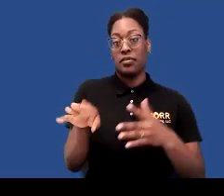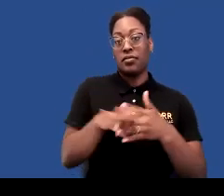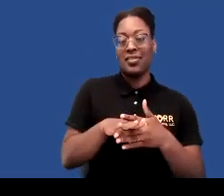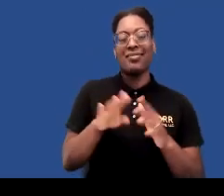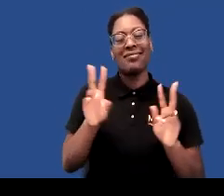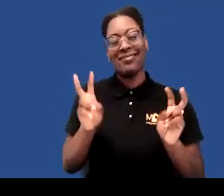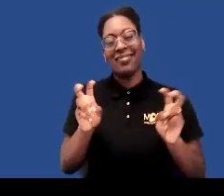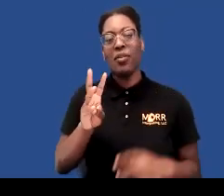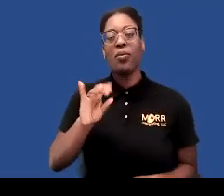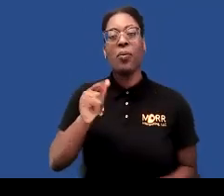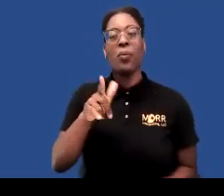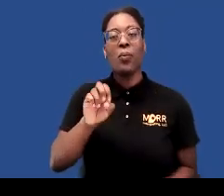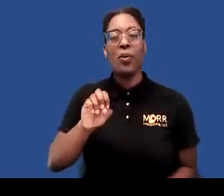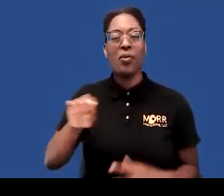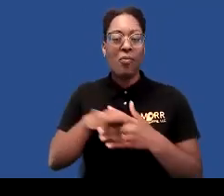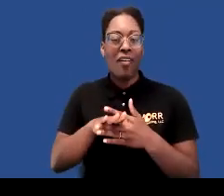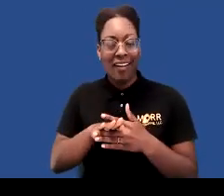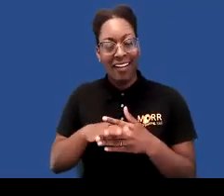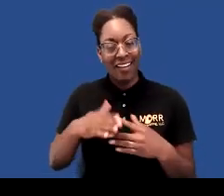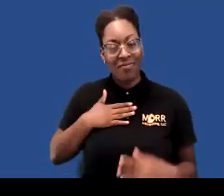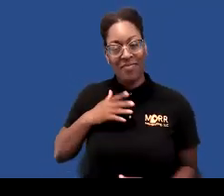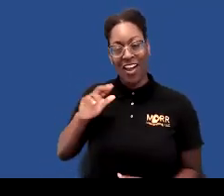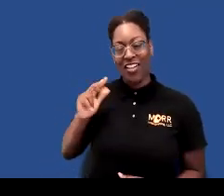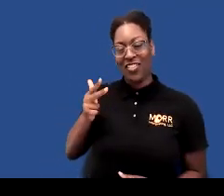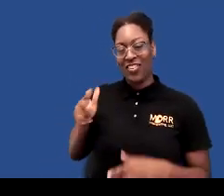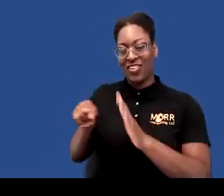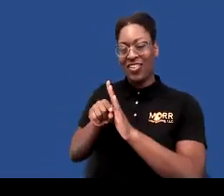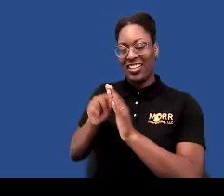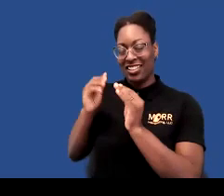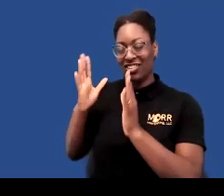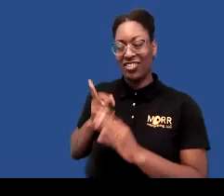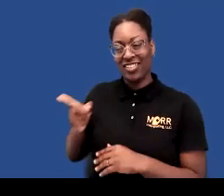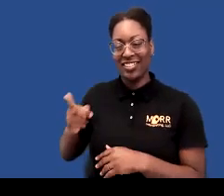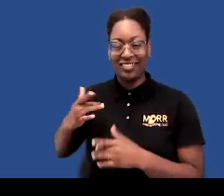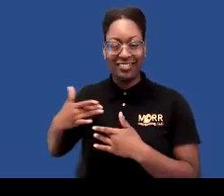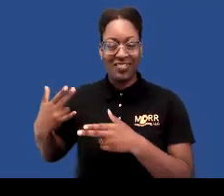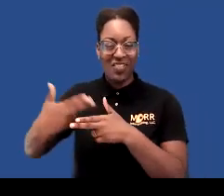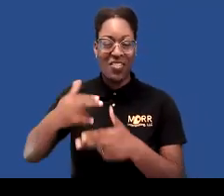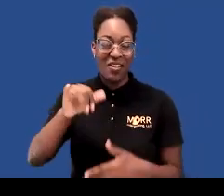And then when we come back from that break, we will leave the rest of the time today for discussion,